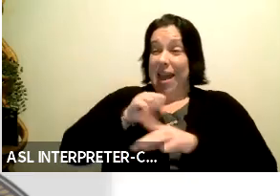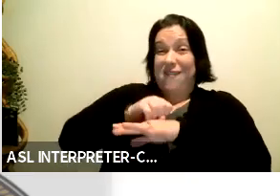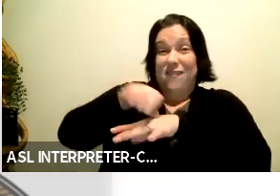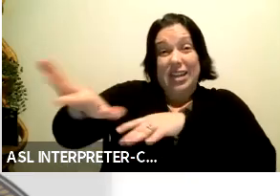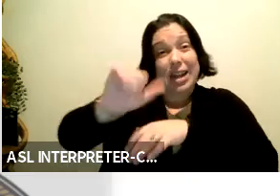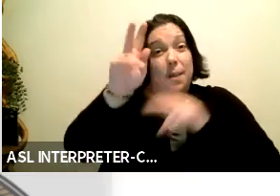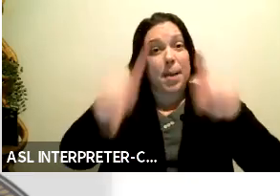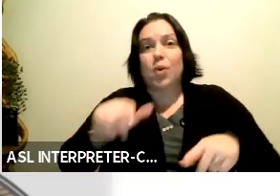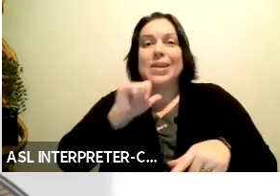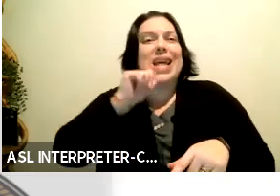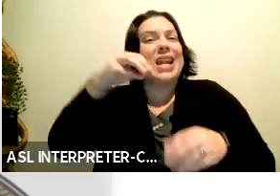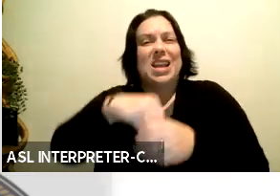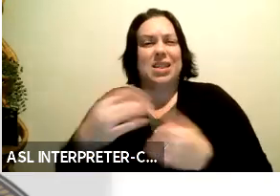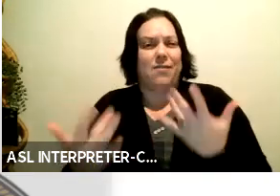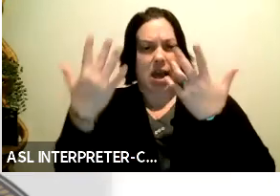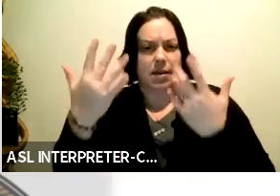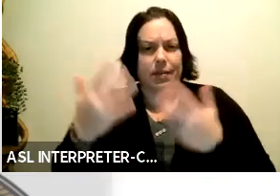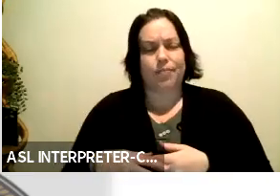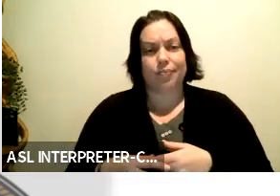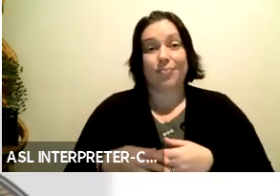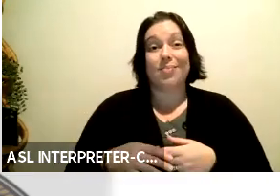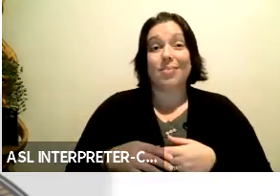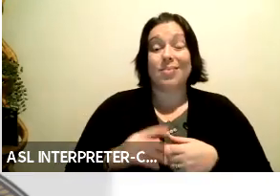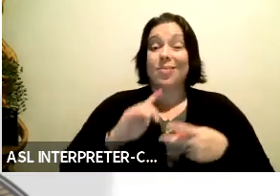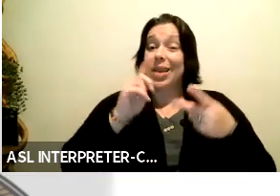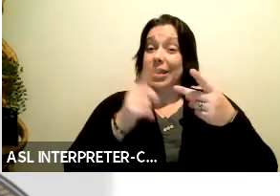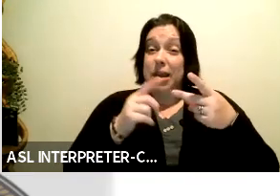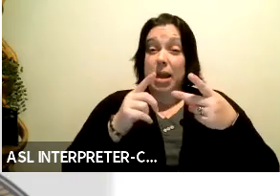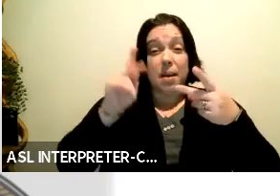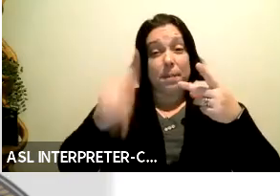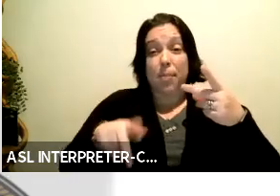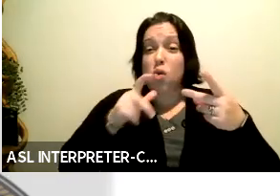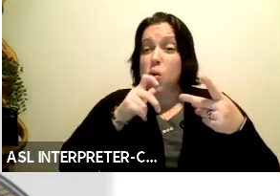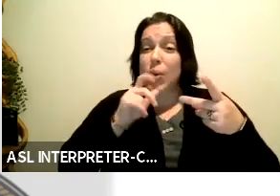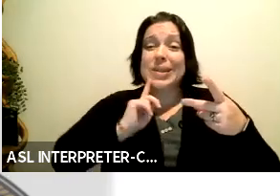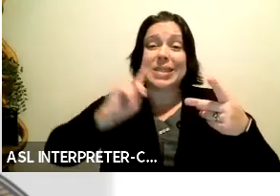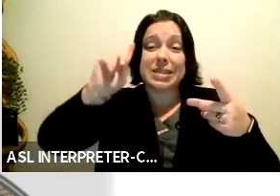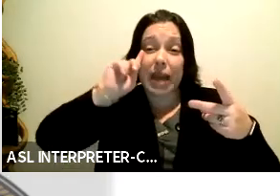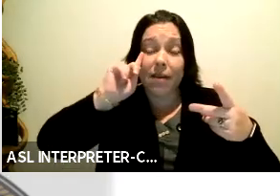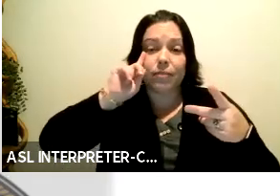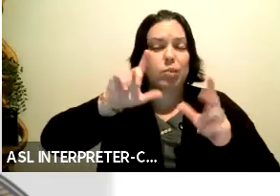we noticed that communication, people who were deaf weren't able to get any of the communication